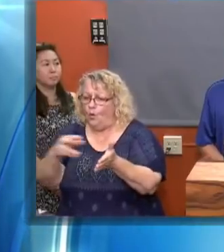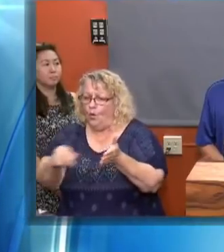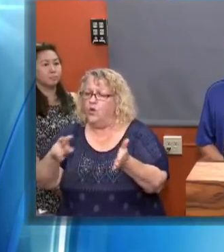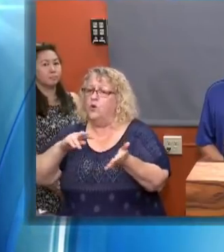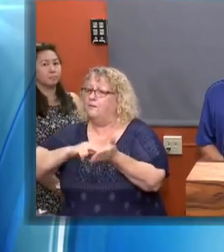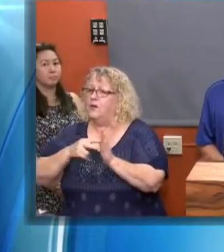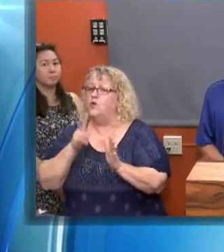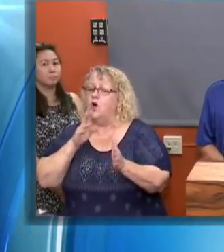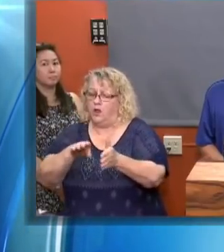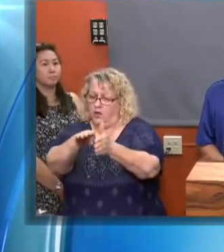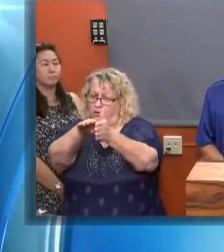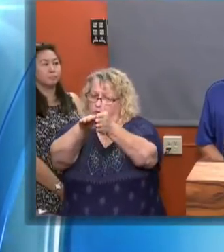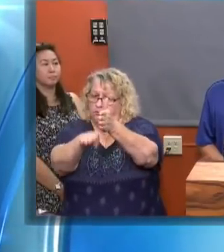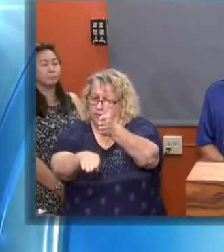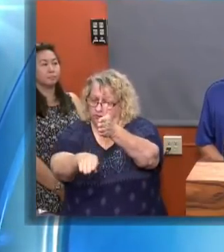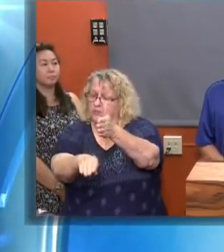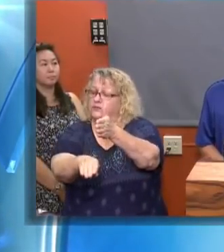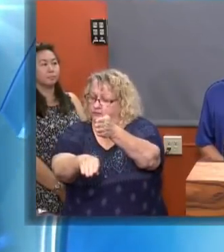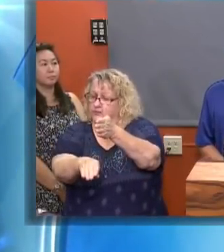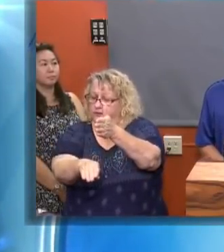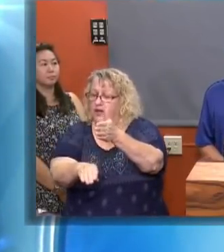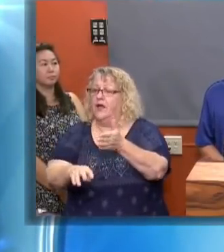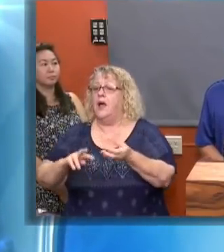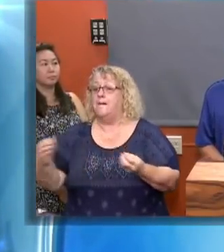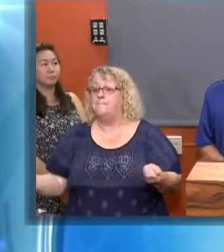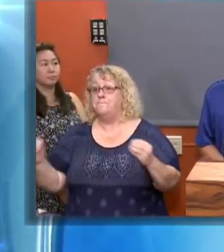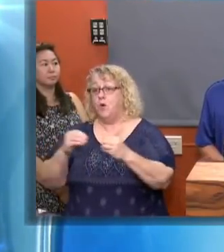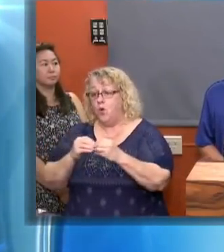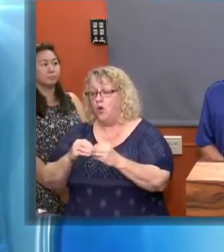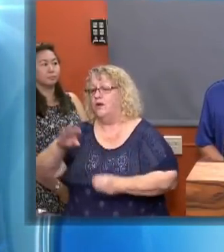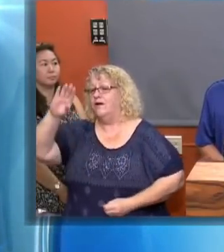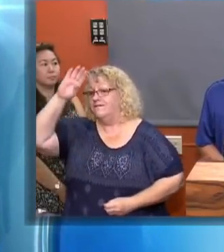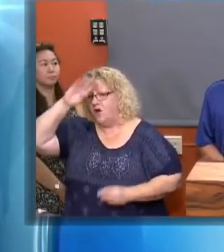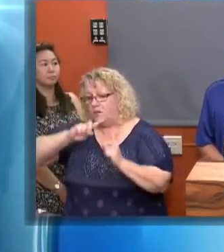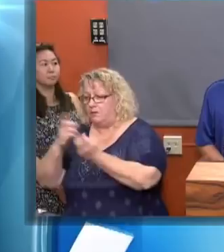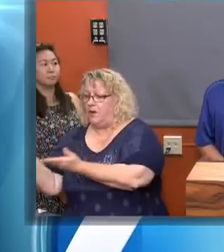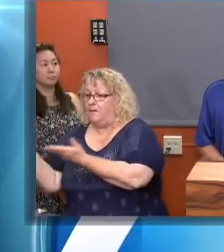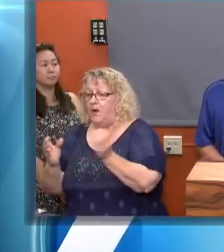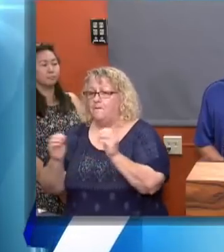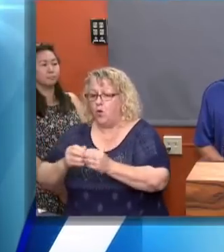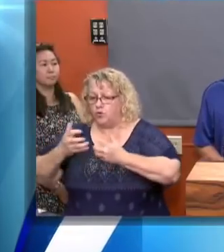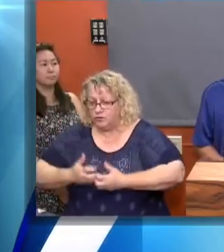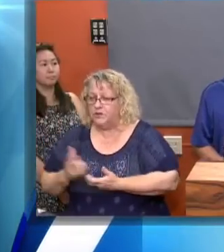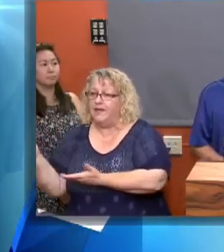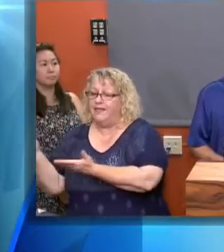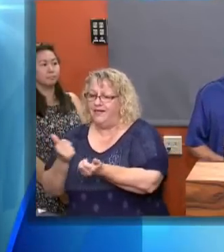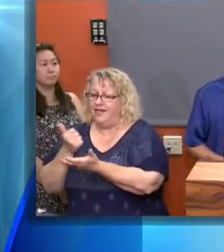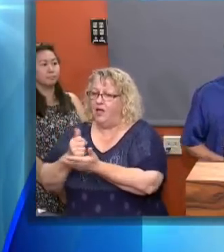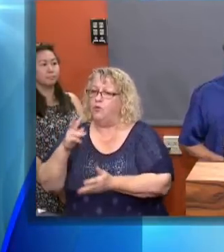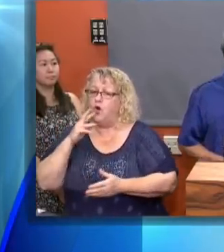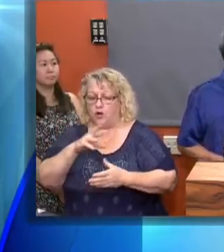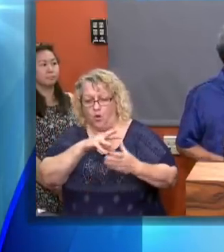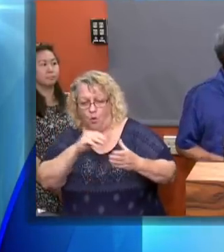WE BROUGHT IN EXTRA PUMPS, BOARD OF WATER SUPPLY, TWO PUMPS WORKING AND NOW SUPPLEMENTED THAT WITH PUMP